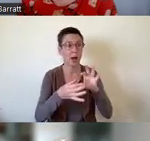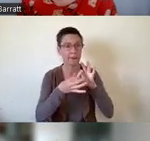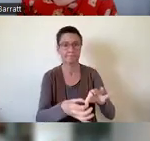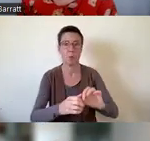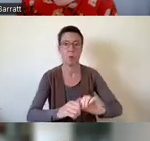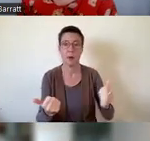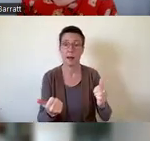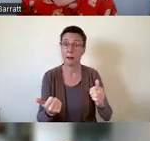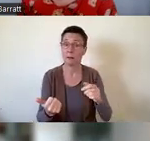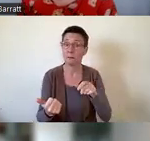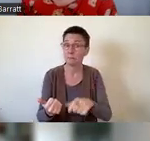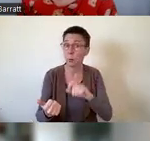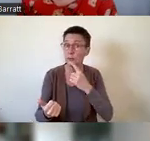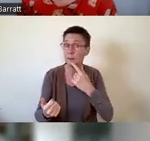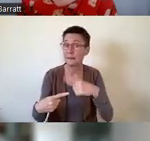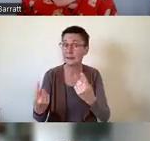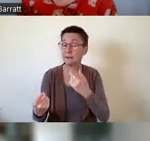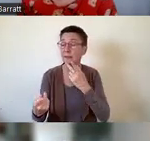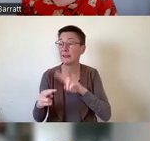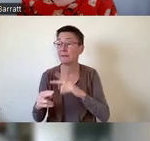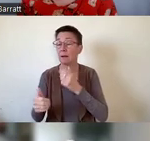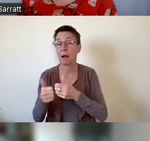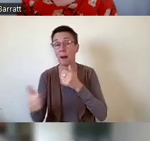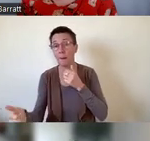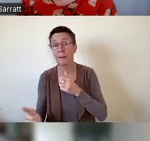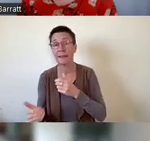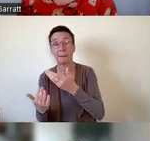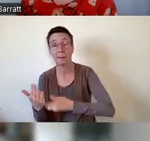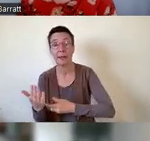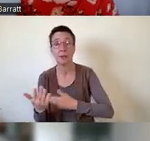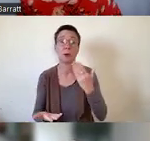Would this be different for a company page versus your personal profile? That's from Sarah.